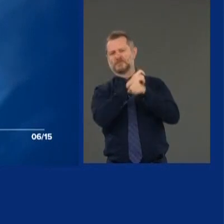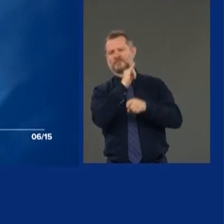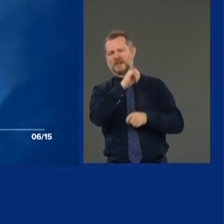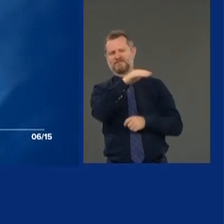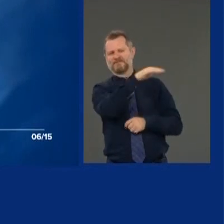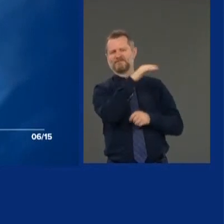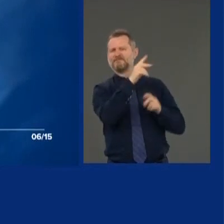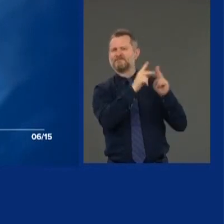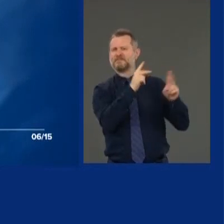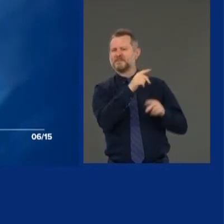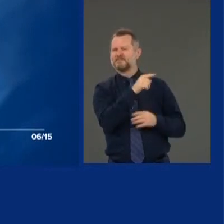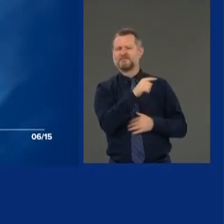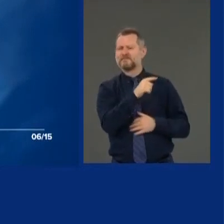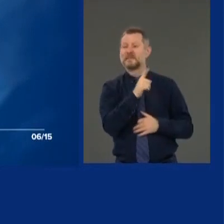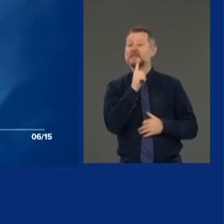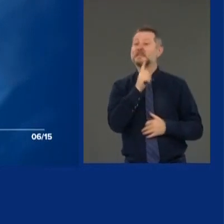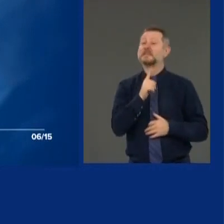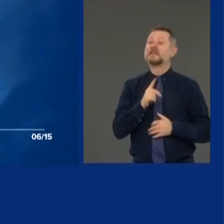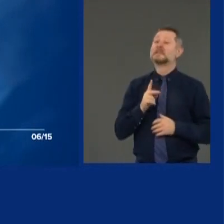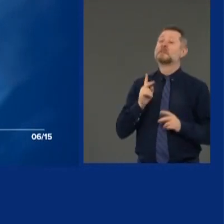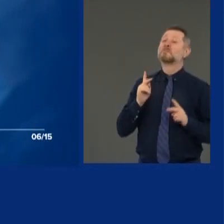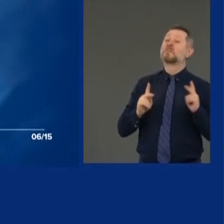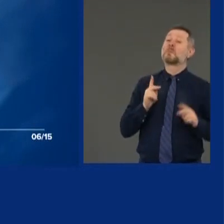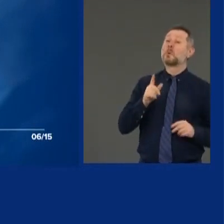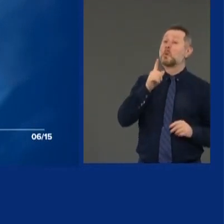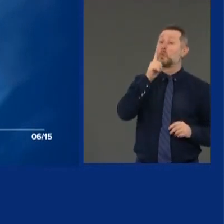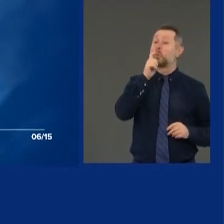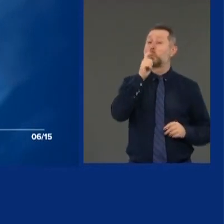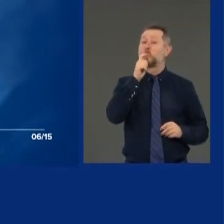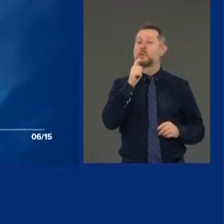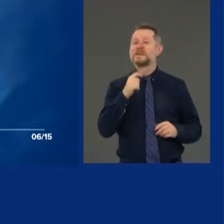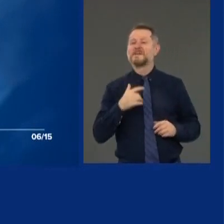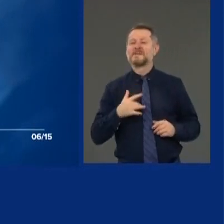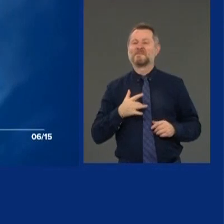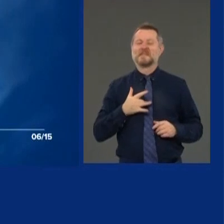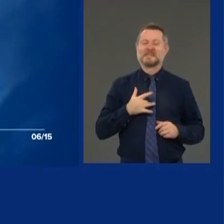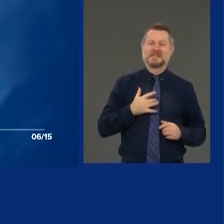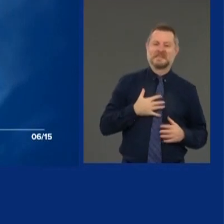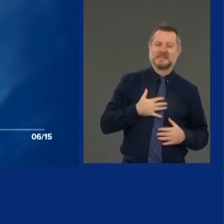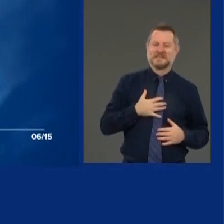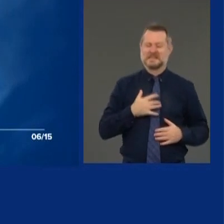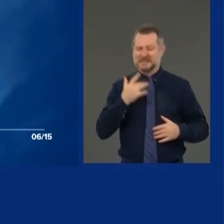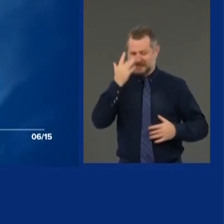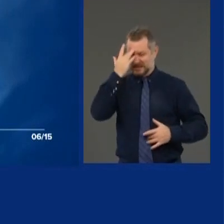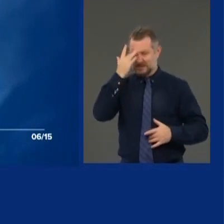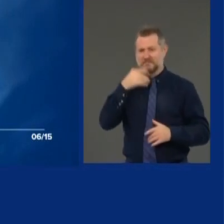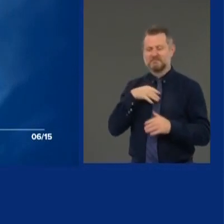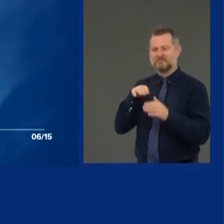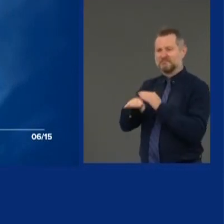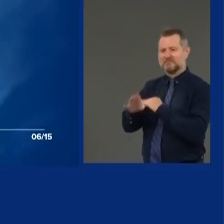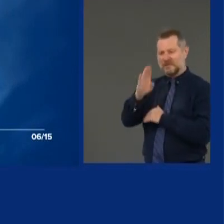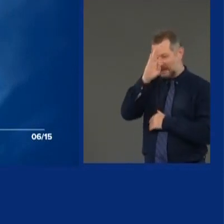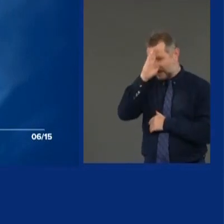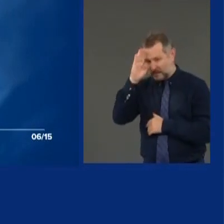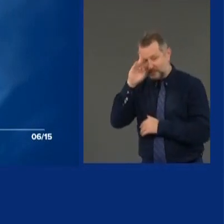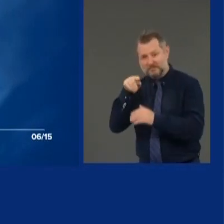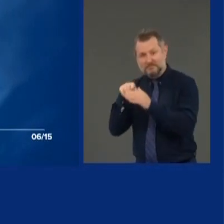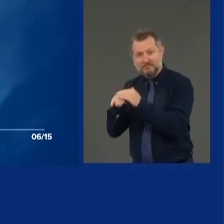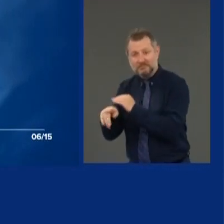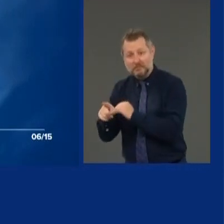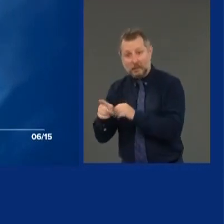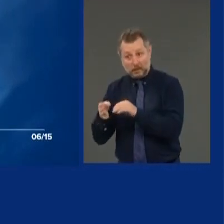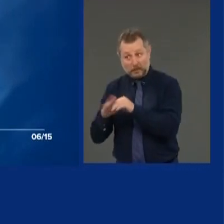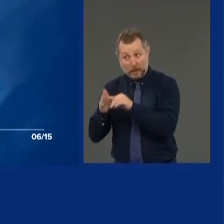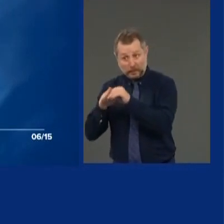IT'S COMPLICATED FOR PEOPLE.